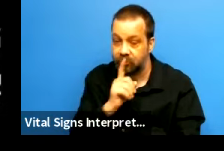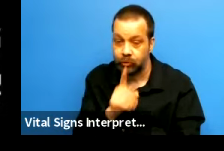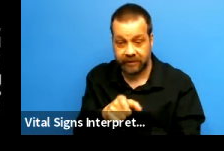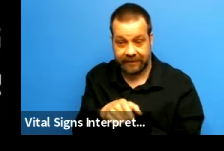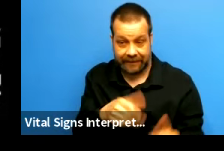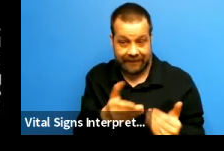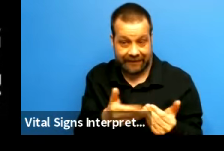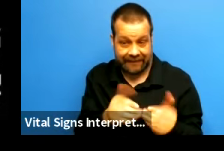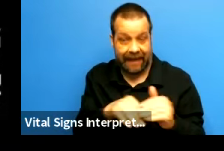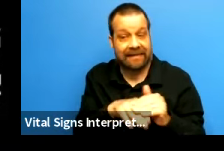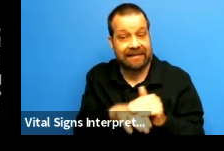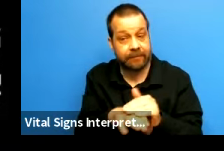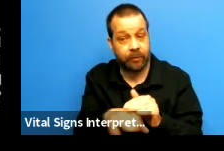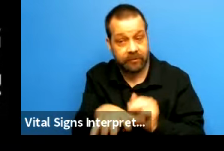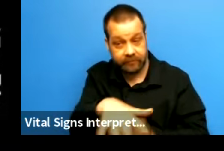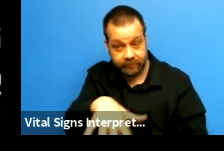I gave the example of how our center